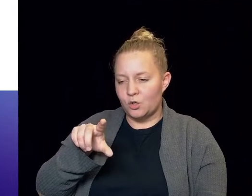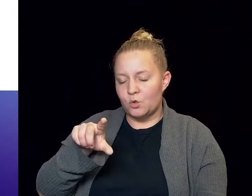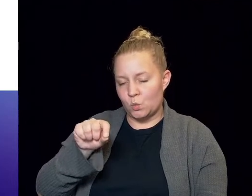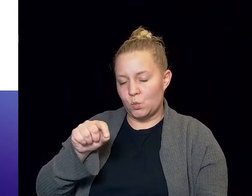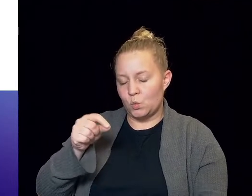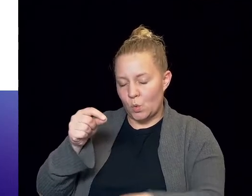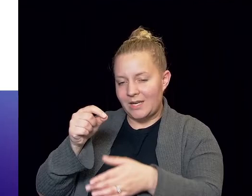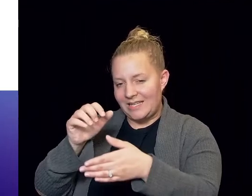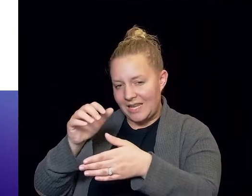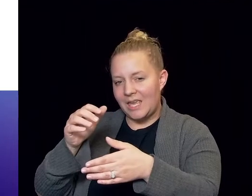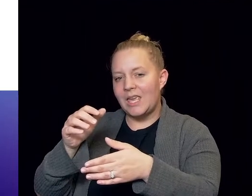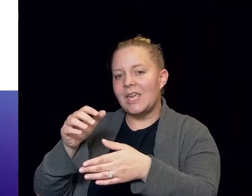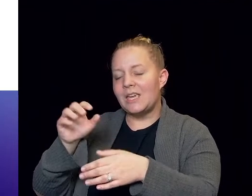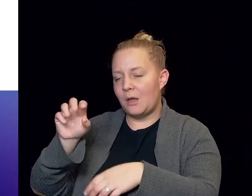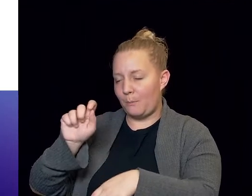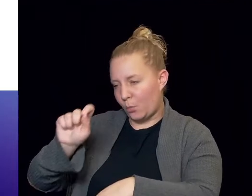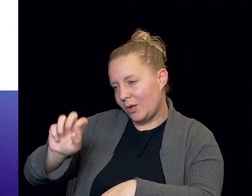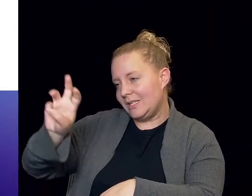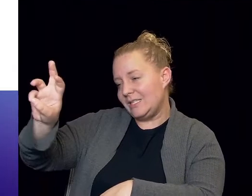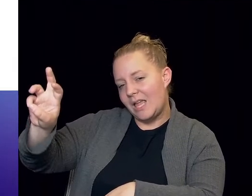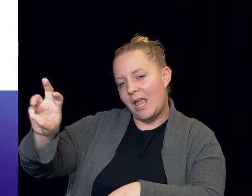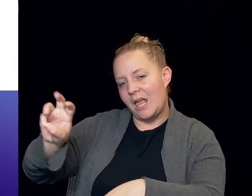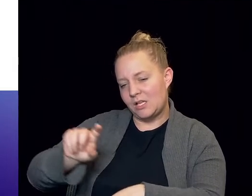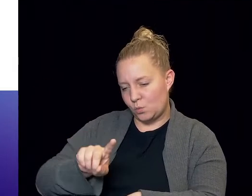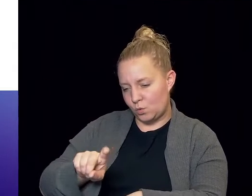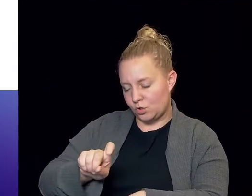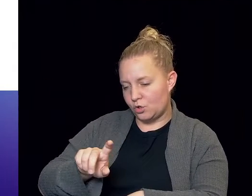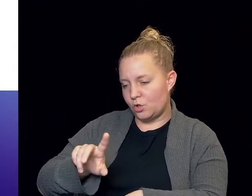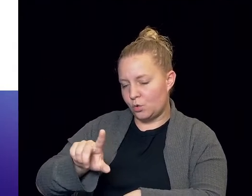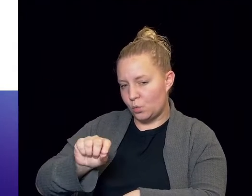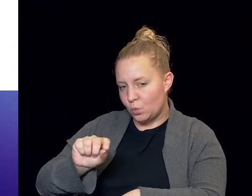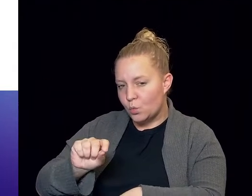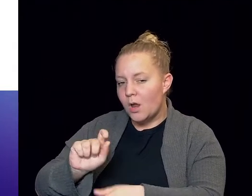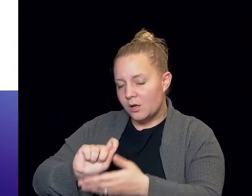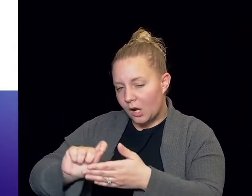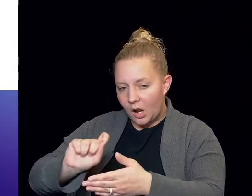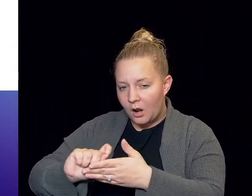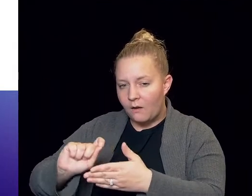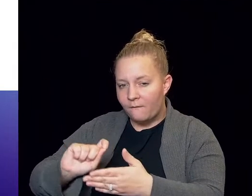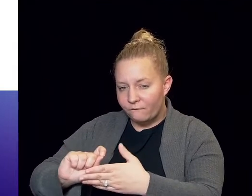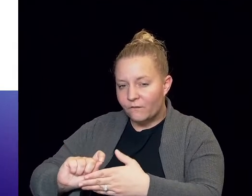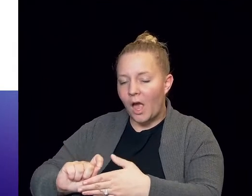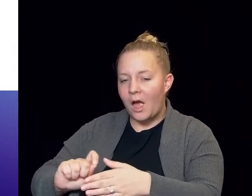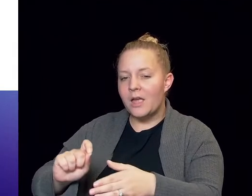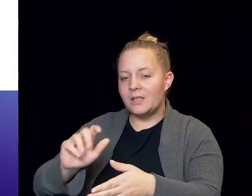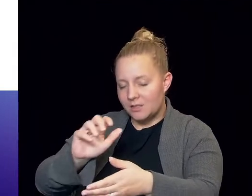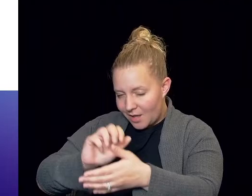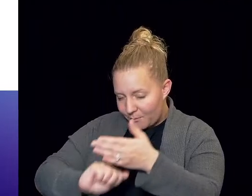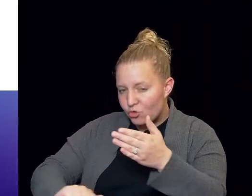end up with 10 left over. When that is the case, you need another 0. Bring it back down because we